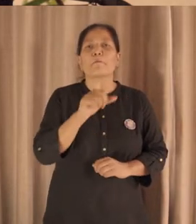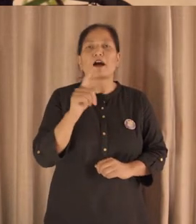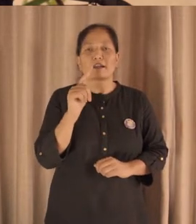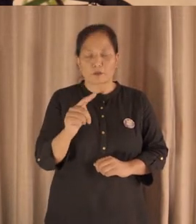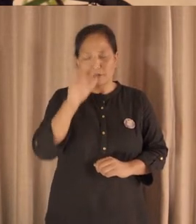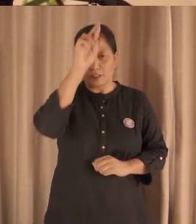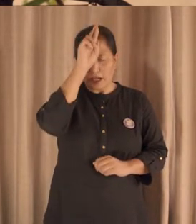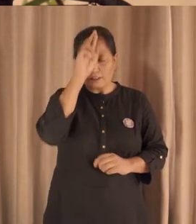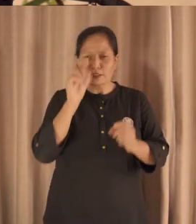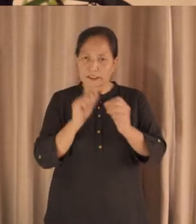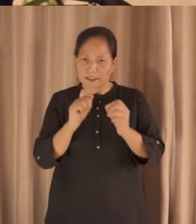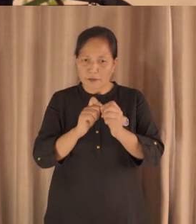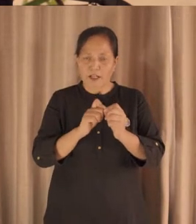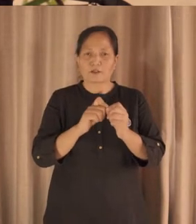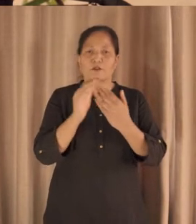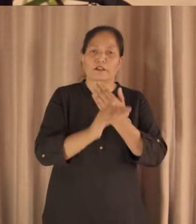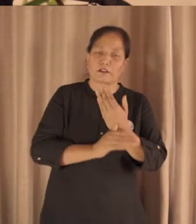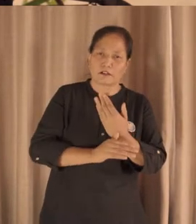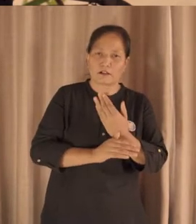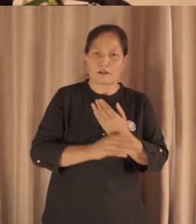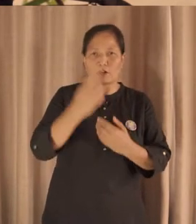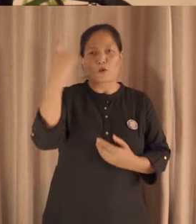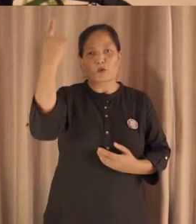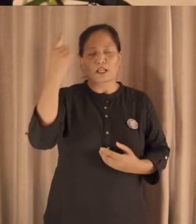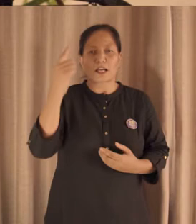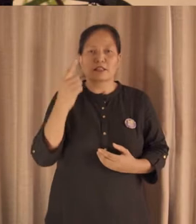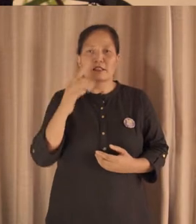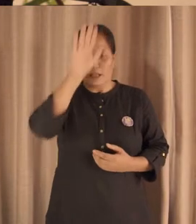but even in our Grade 4 -5 text books they teach us Dashain is the biggest festival of